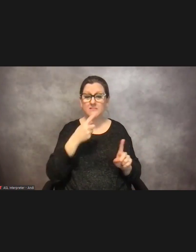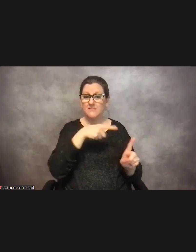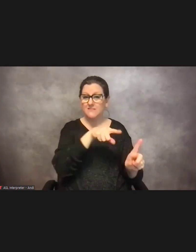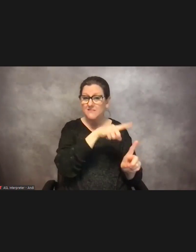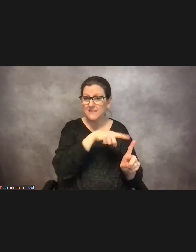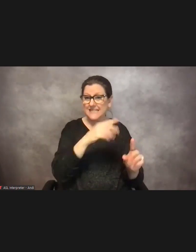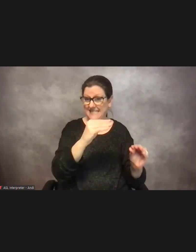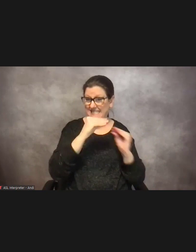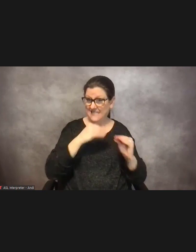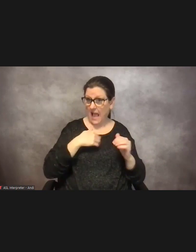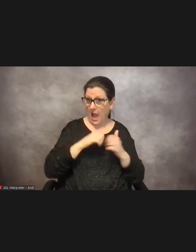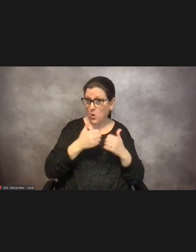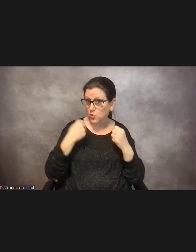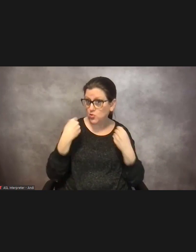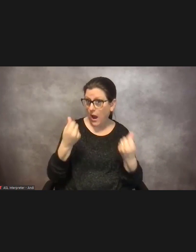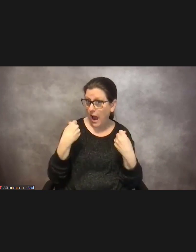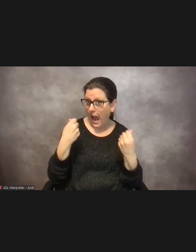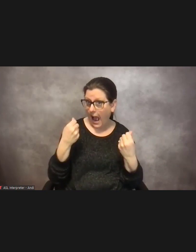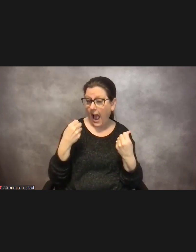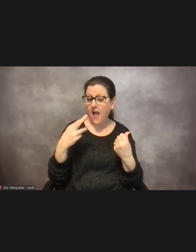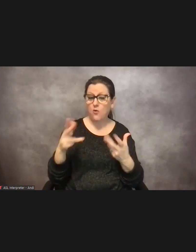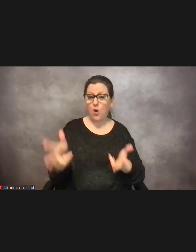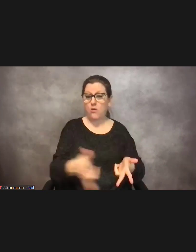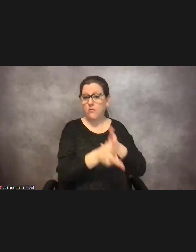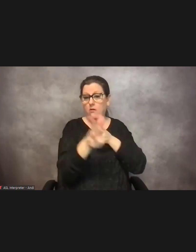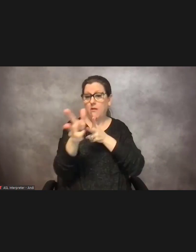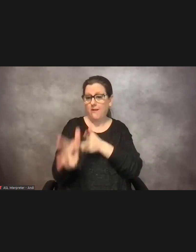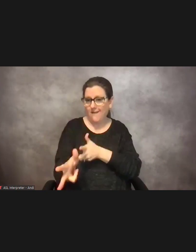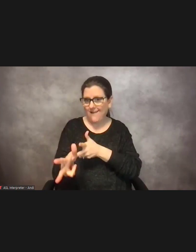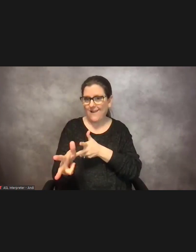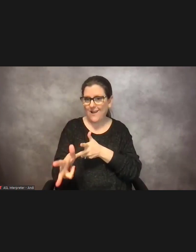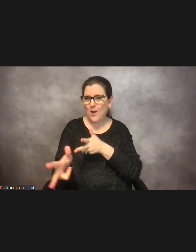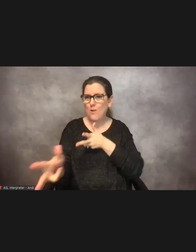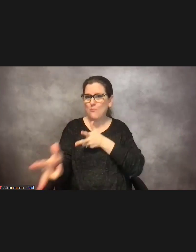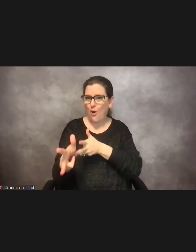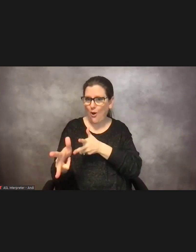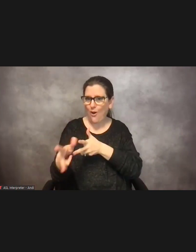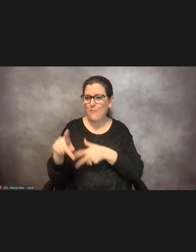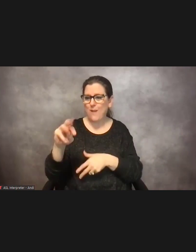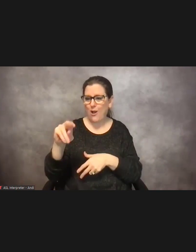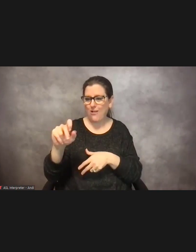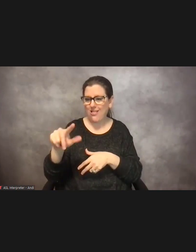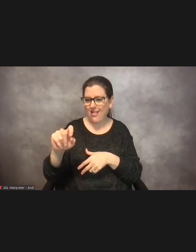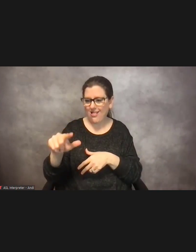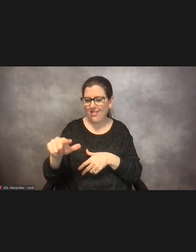teach you how to drive or to parallel park, and it's the same